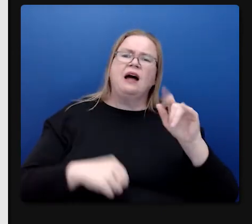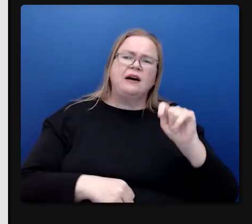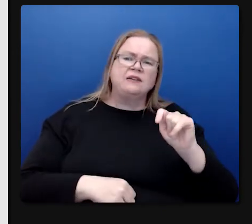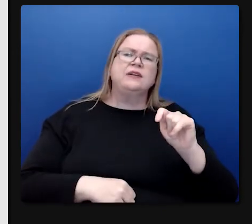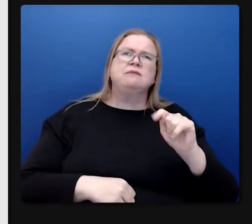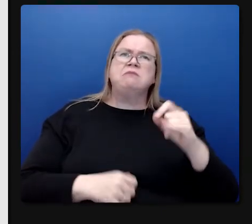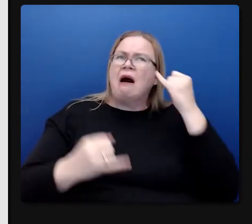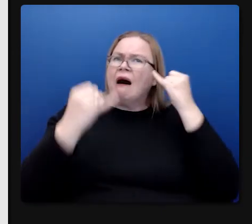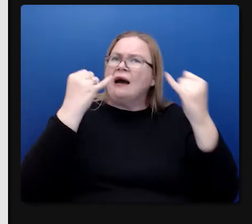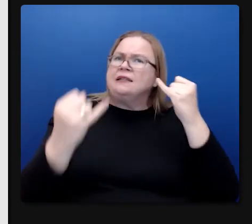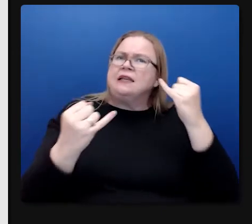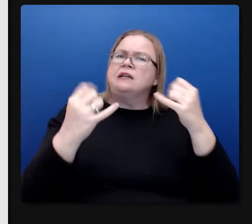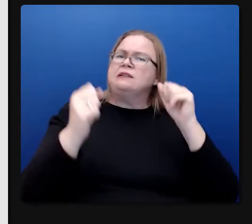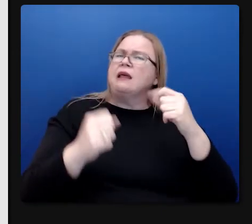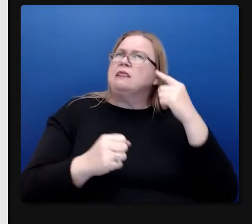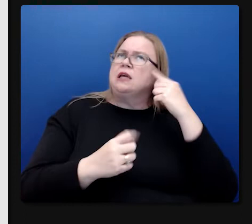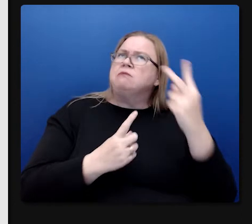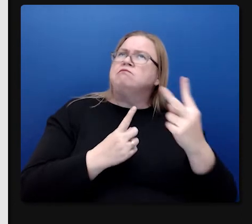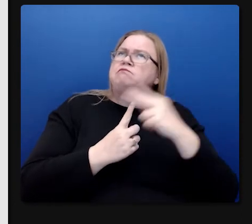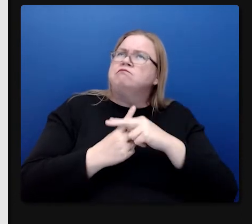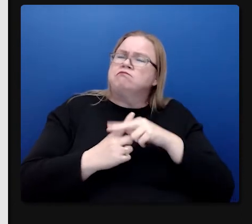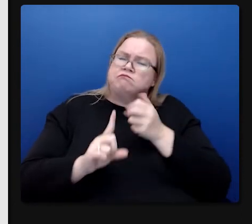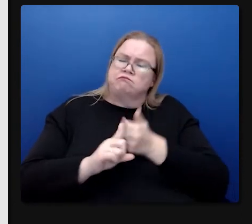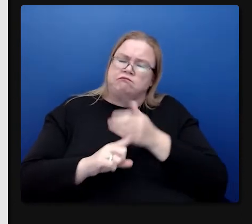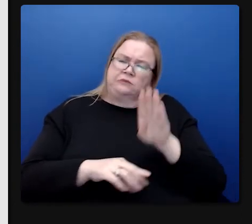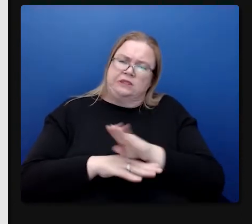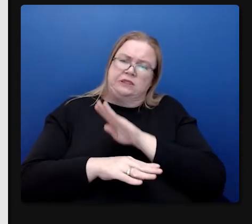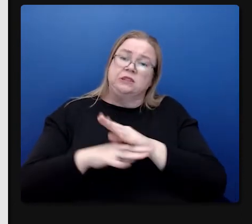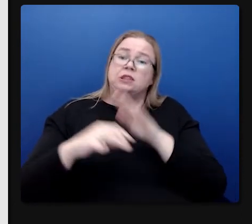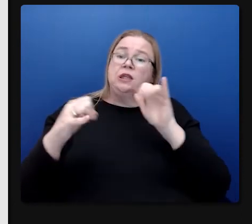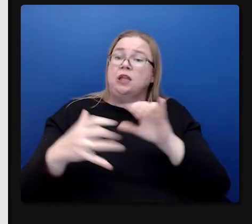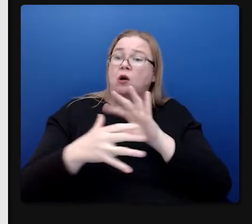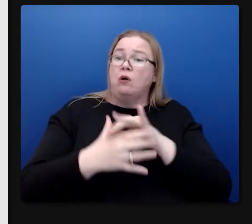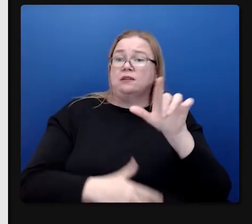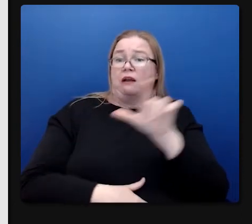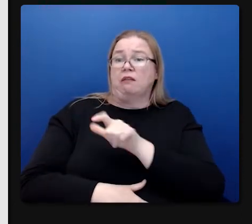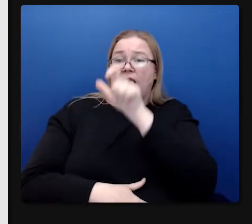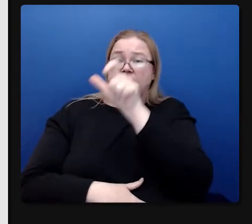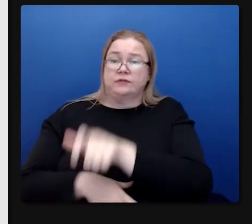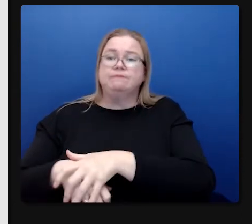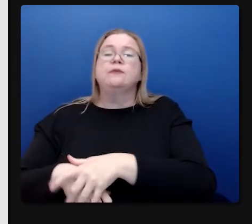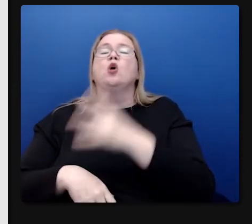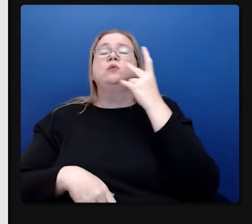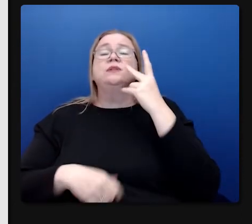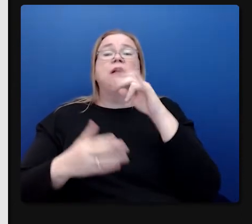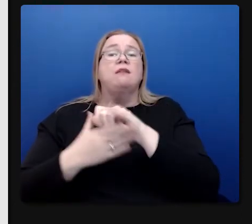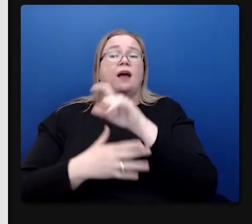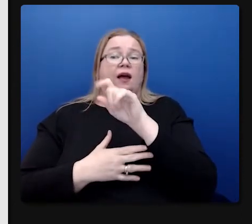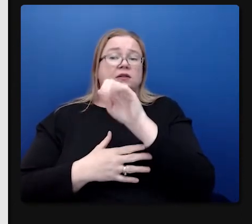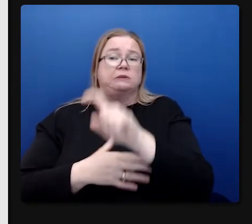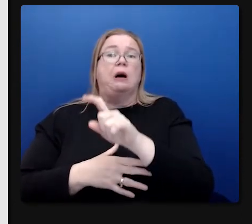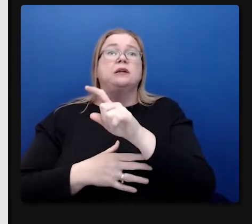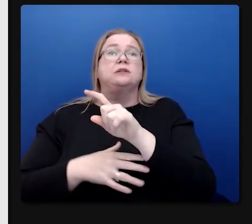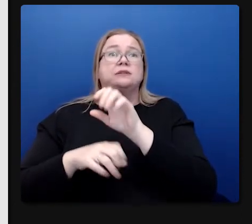are ideas you can consider applying in your own business. Now for context on the left, you can see that Xbox's emissions